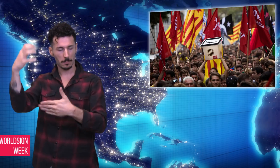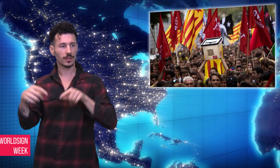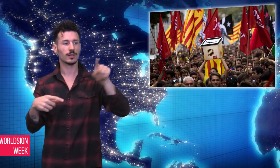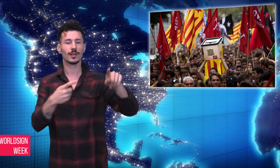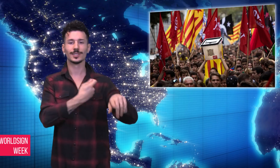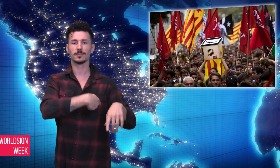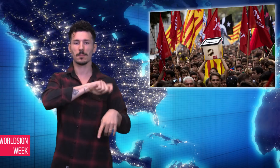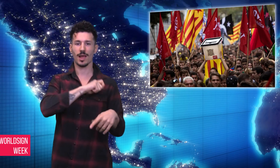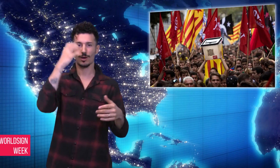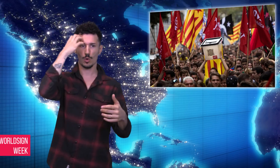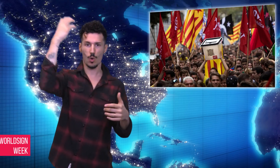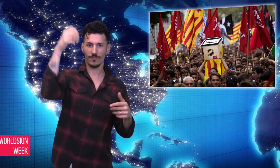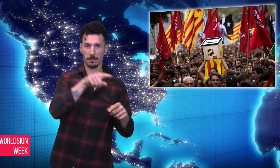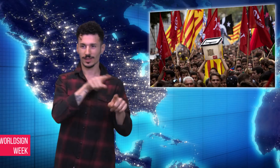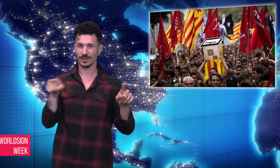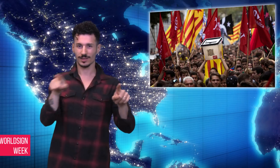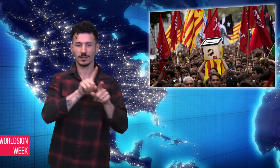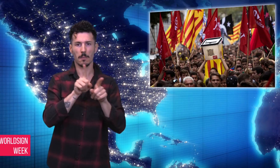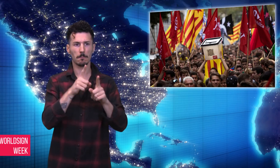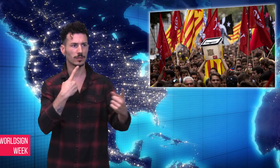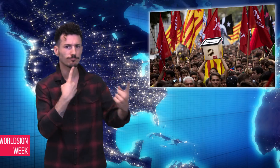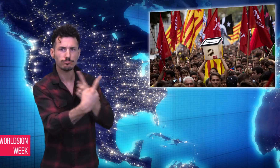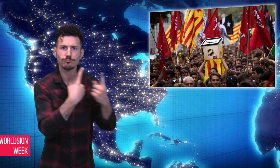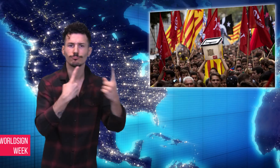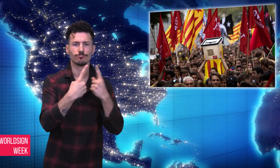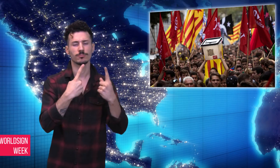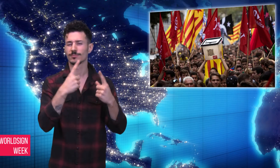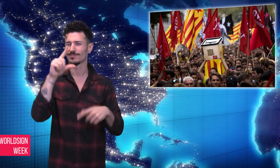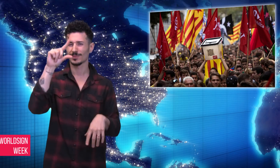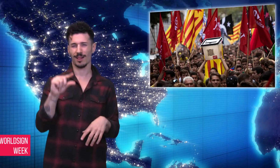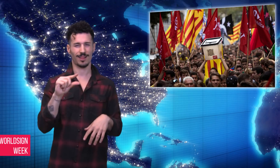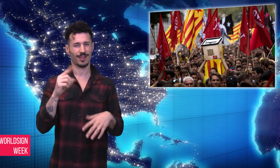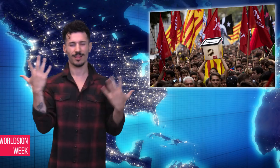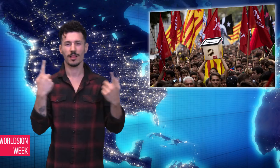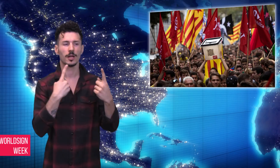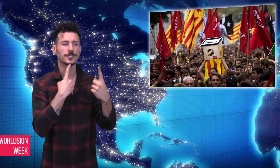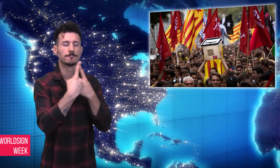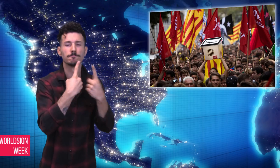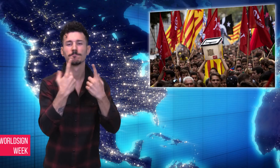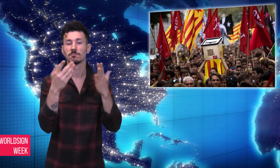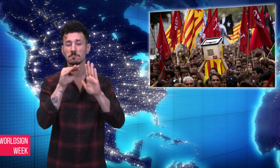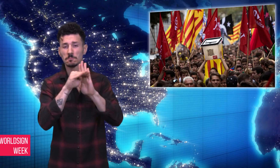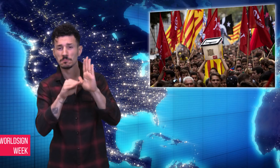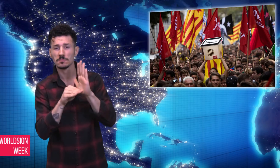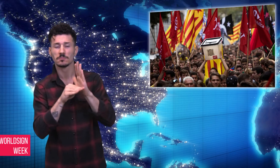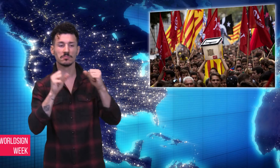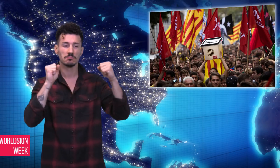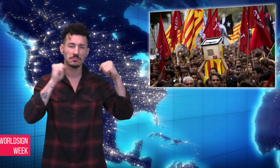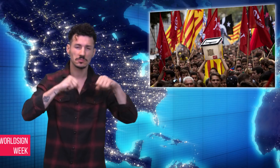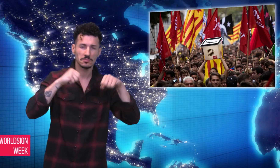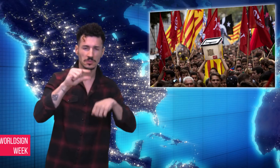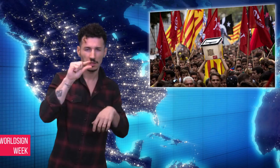many Catalans still have strong desire for self-determination.